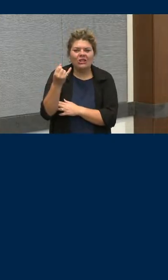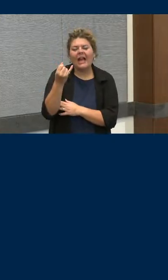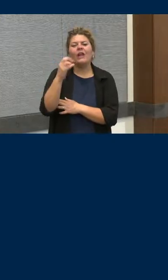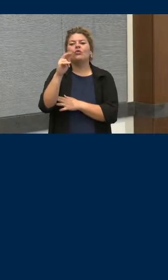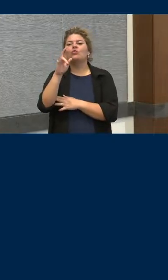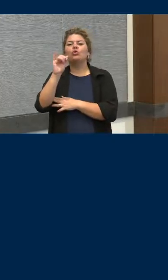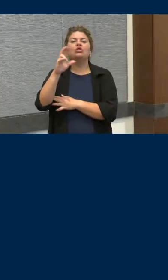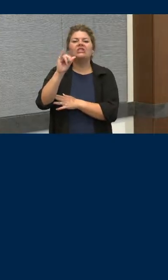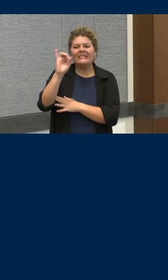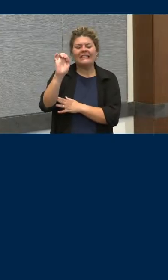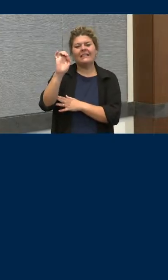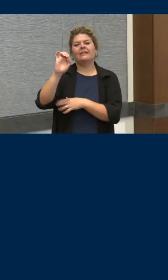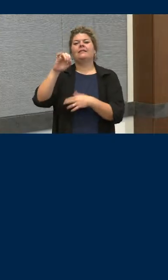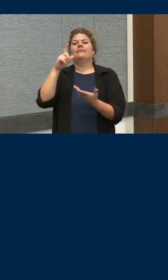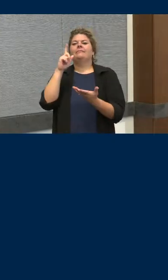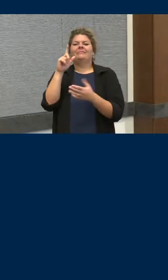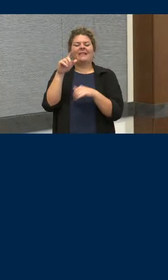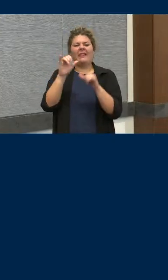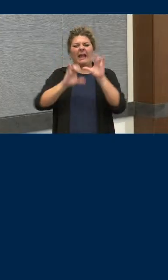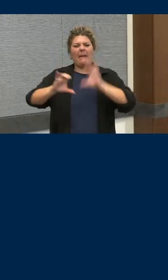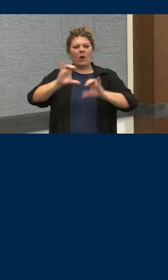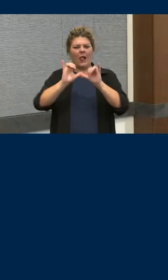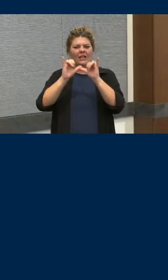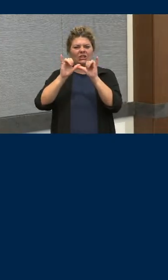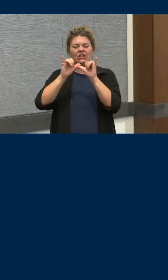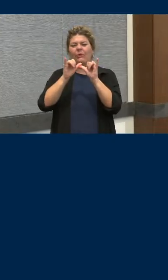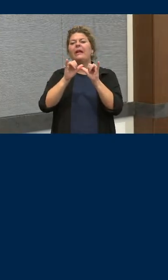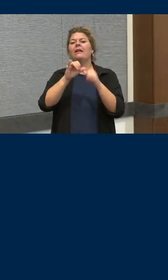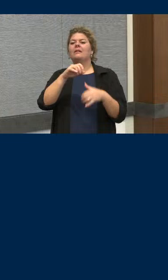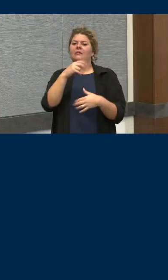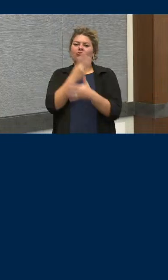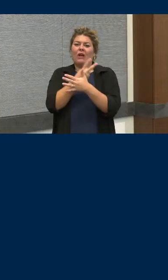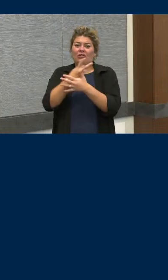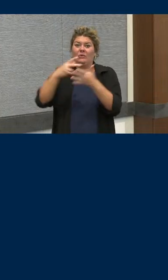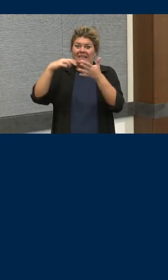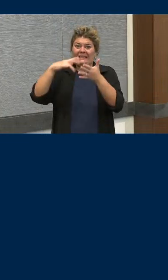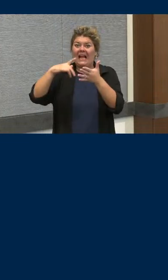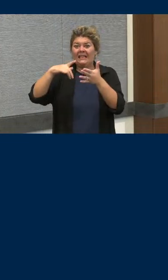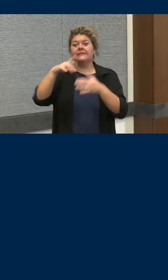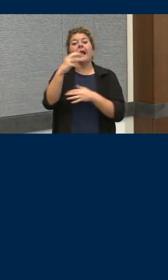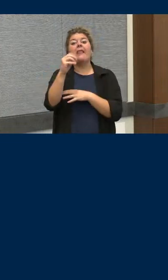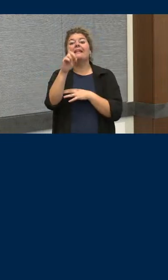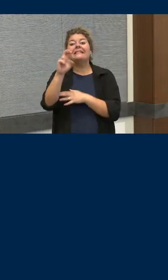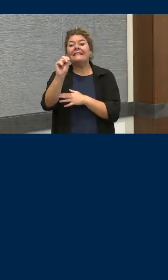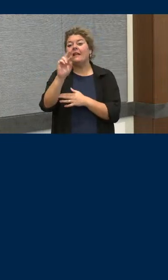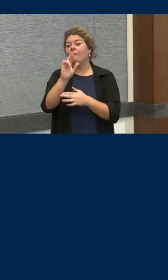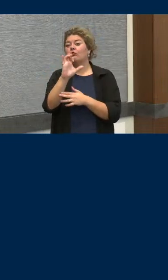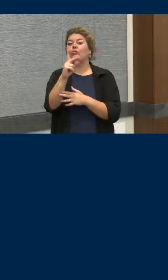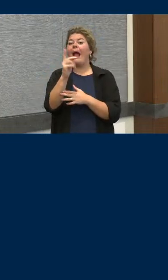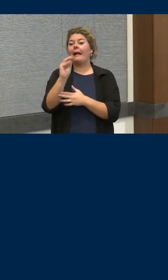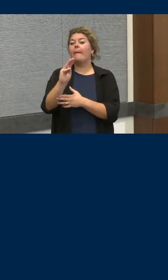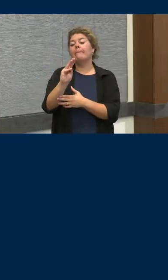Professor of Chemical Engineering and our Vice Provost for Academic Affairs - Graduate